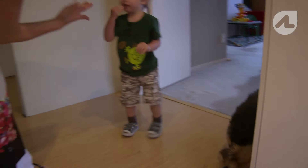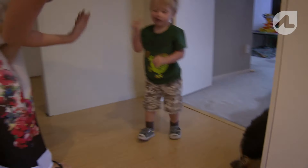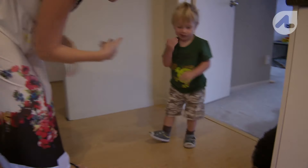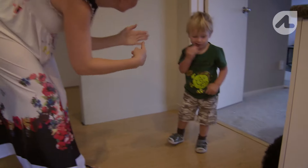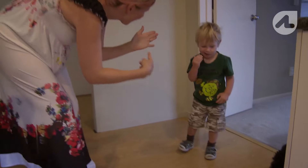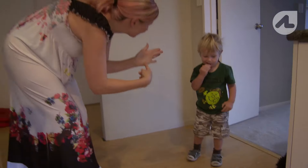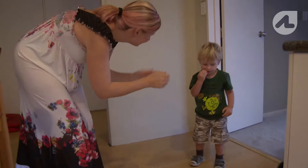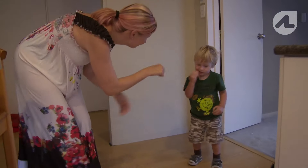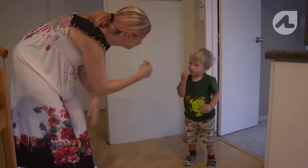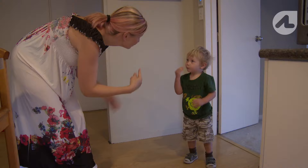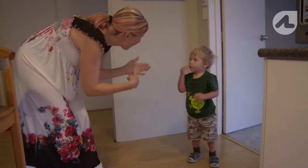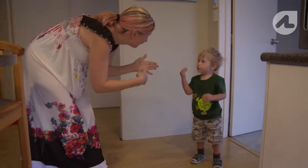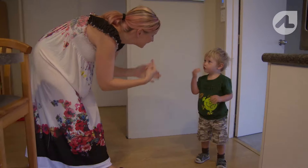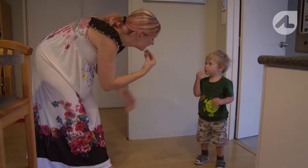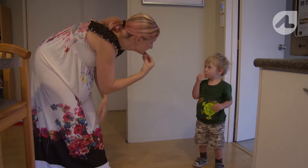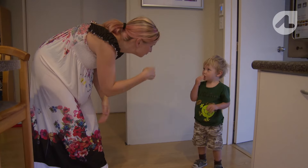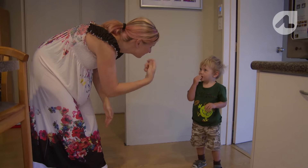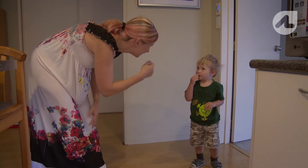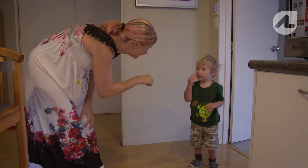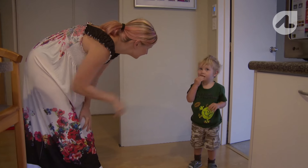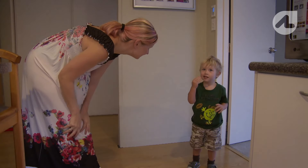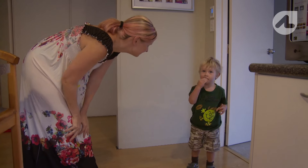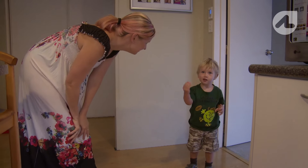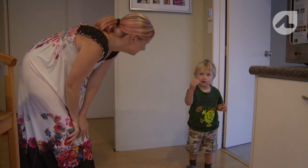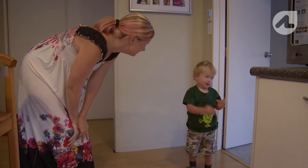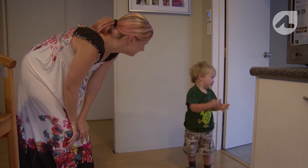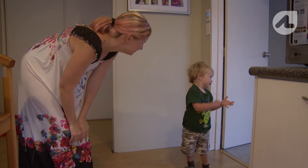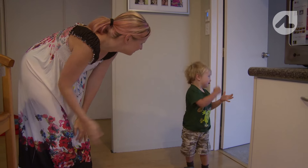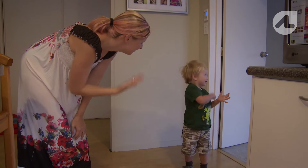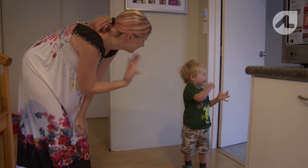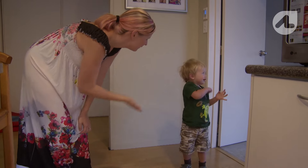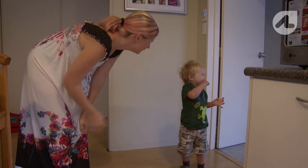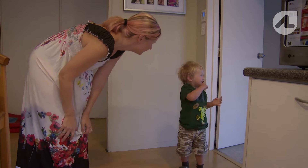Thank you, yes, that's the dog's food. Toby, he's having his breakfast.